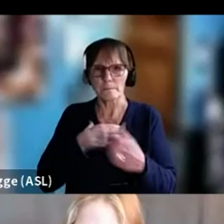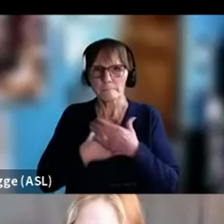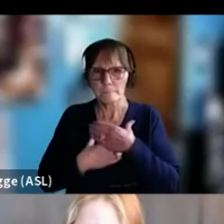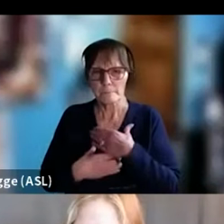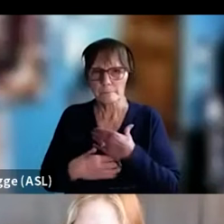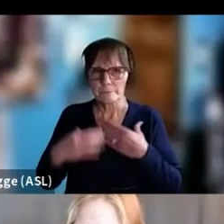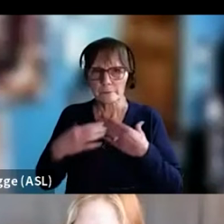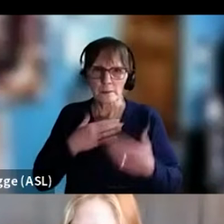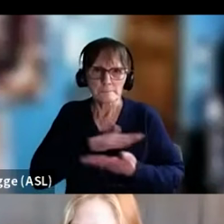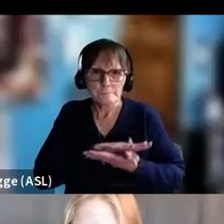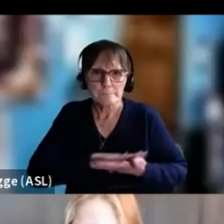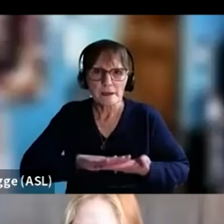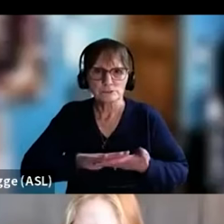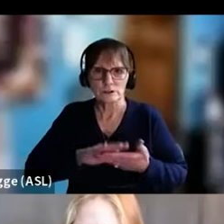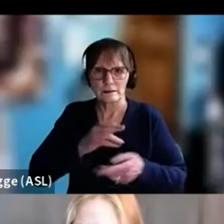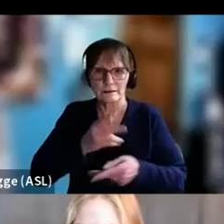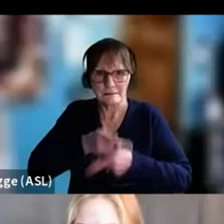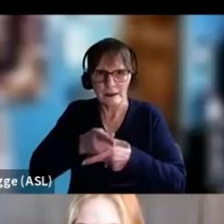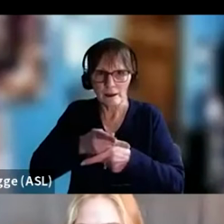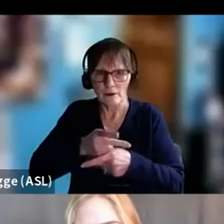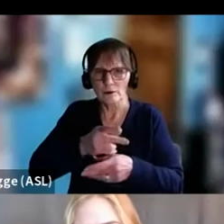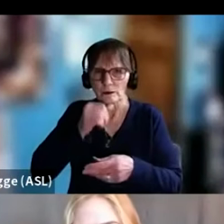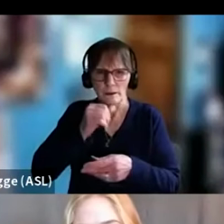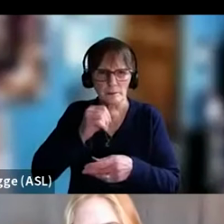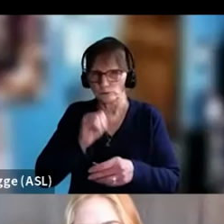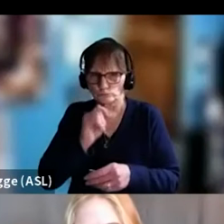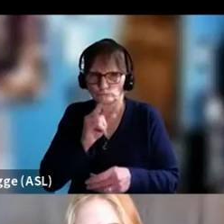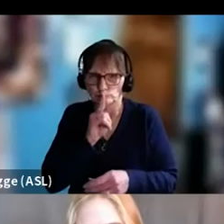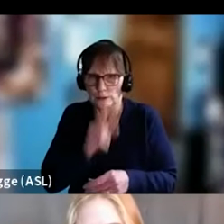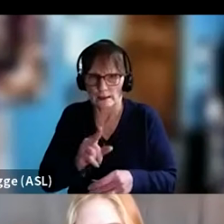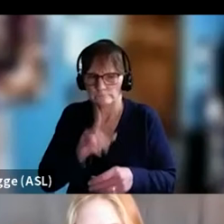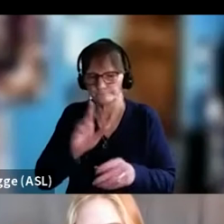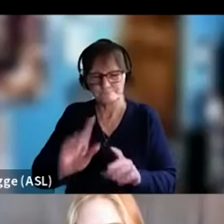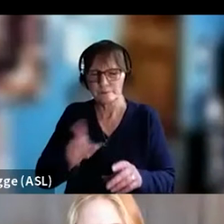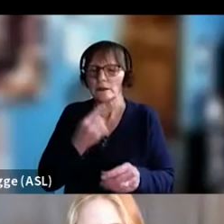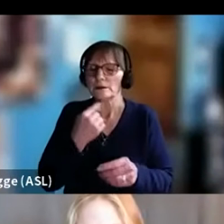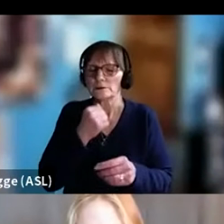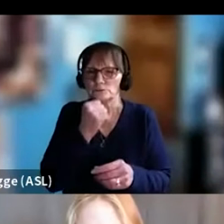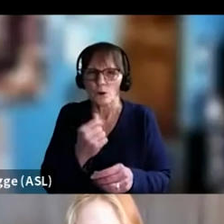and help to not add trauma or add harm, but really just sow trust and be consistent and transparent